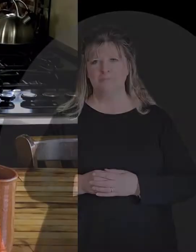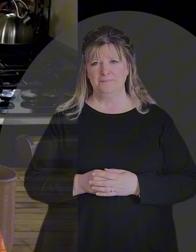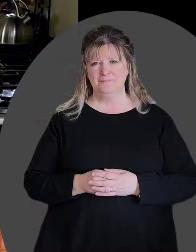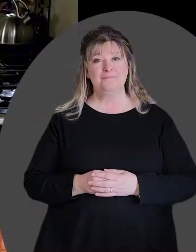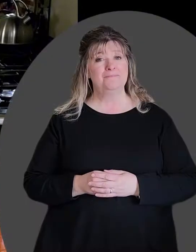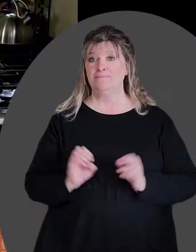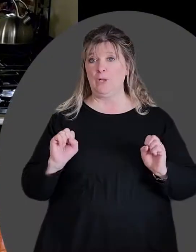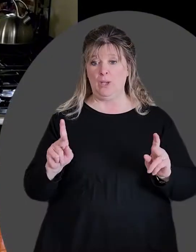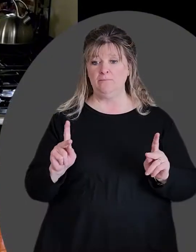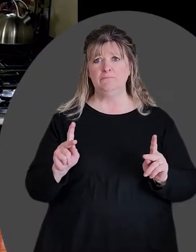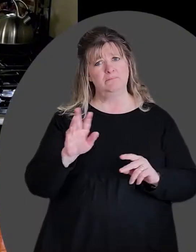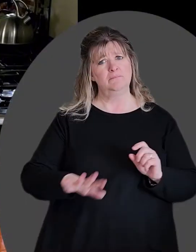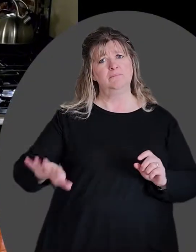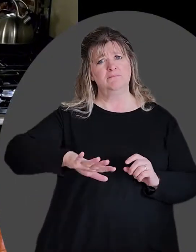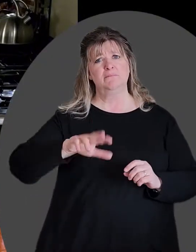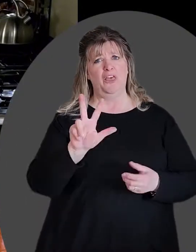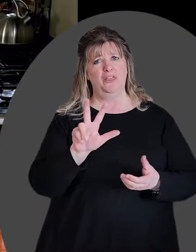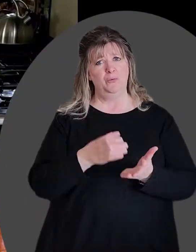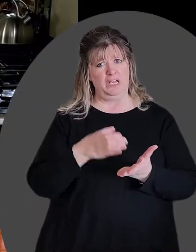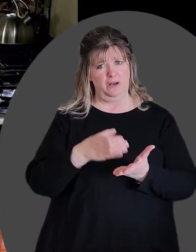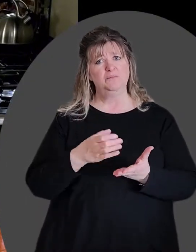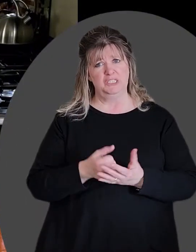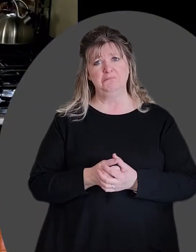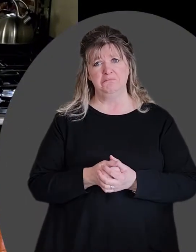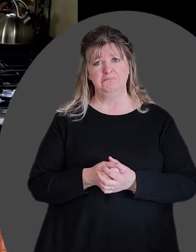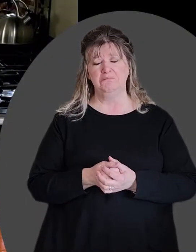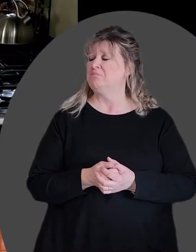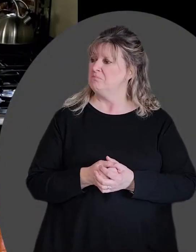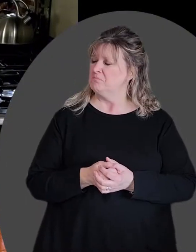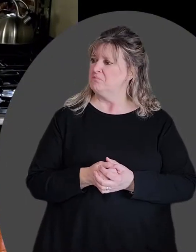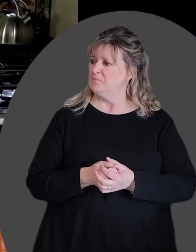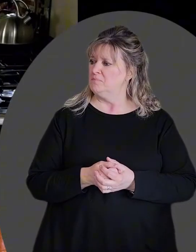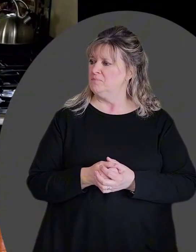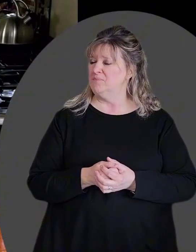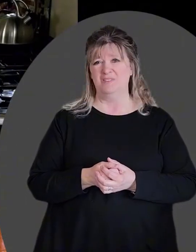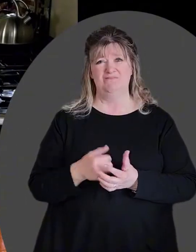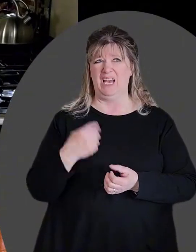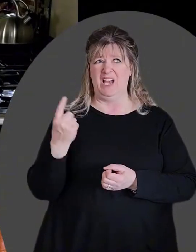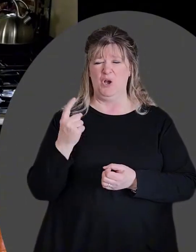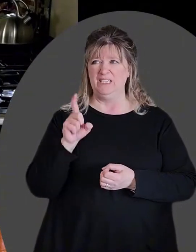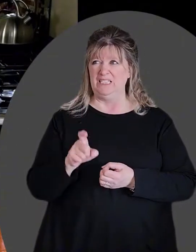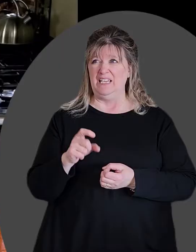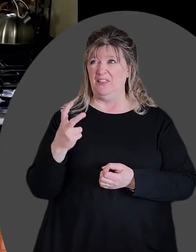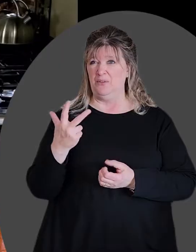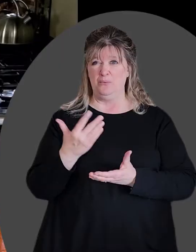okay that's about 3 cups so I only need 3 cups out of this one